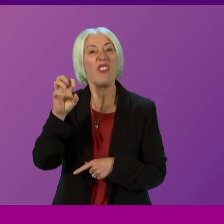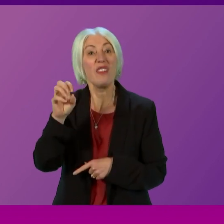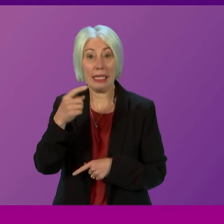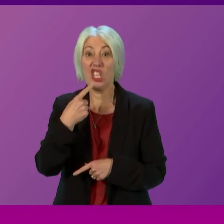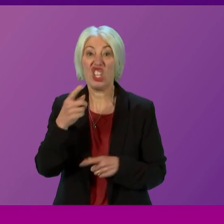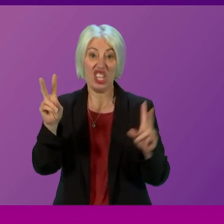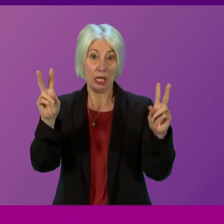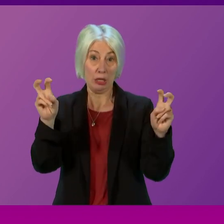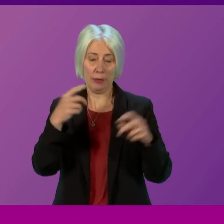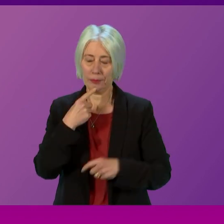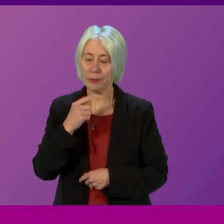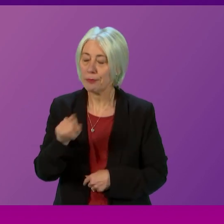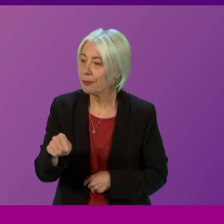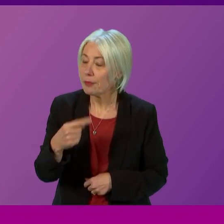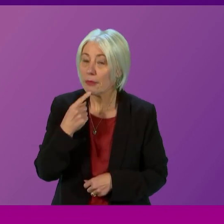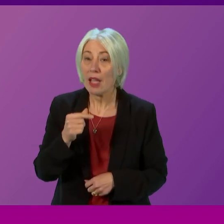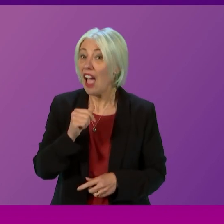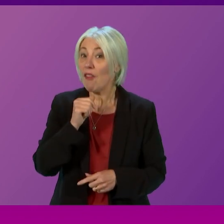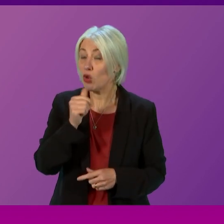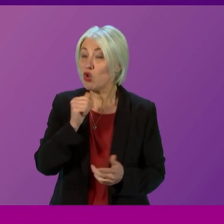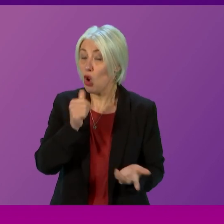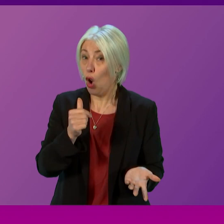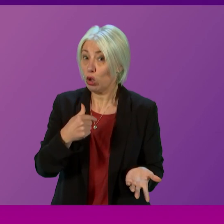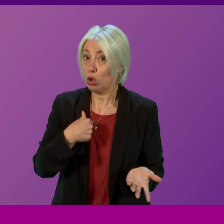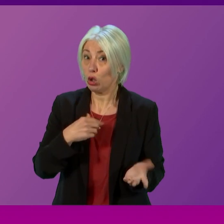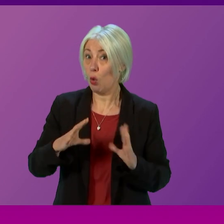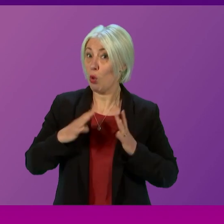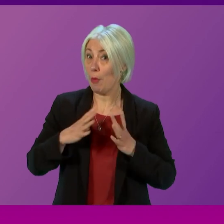“If you are not, as First Minister, prepared to put your neck on the